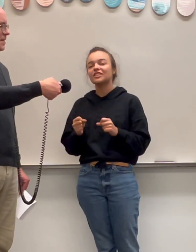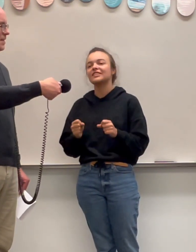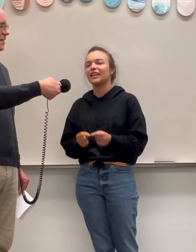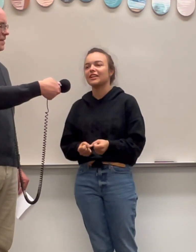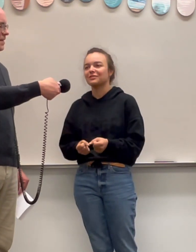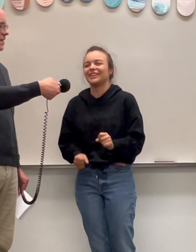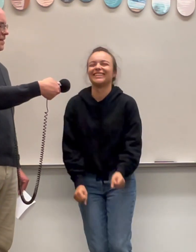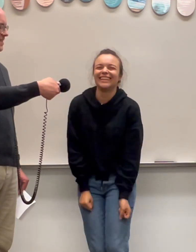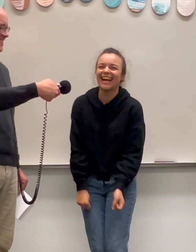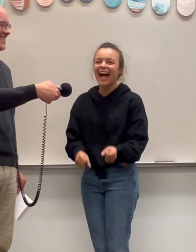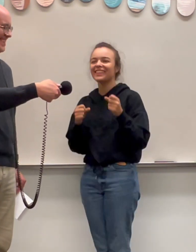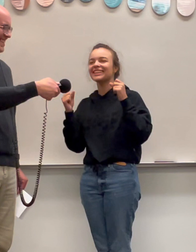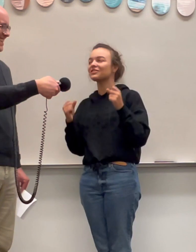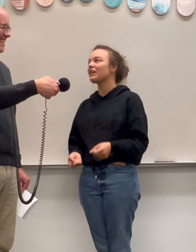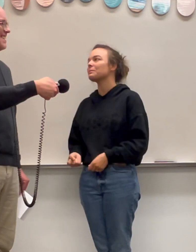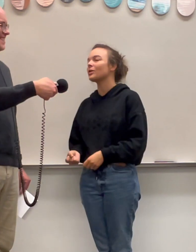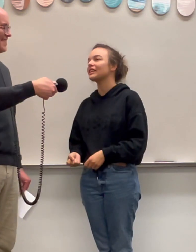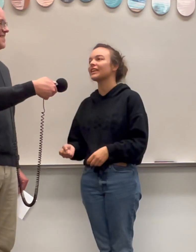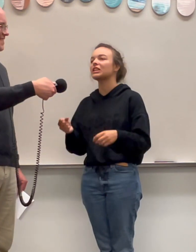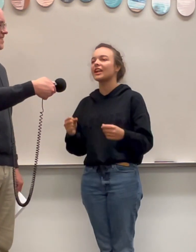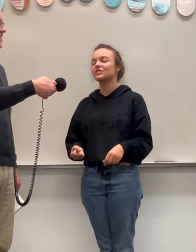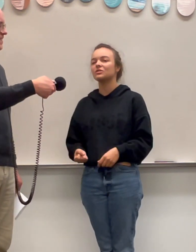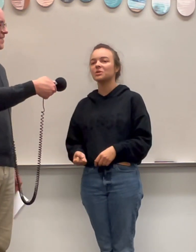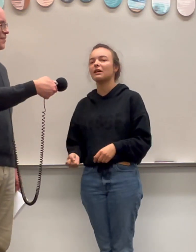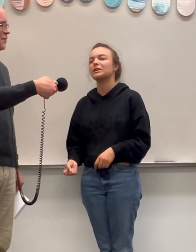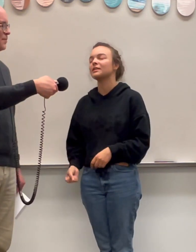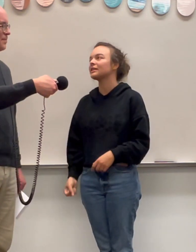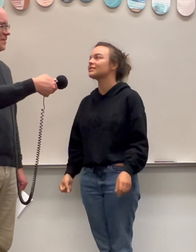not just English I think that's very important I get a lot of students who come in here because